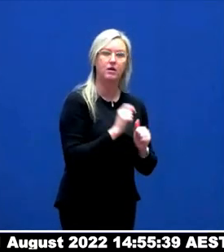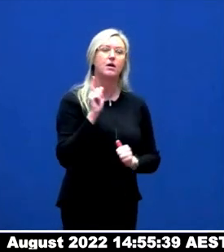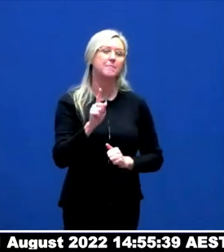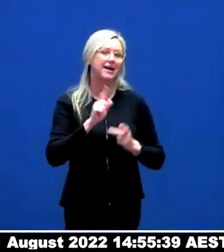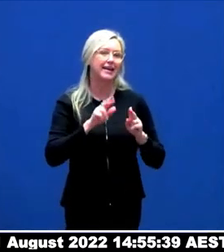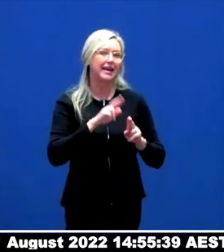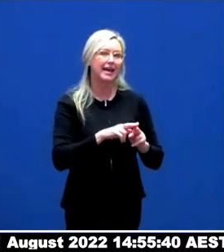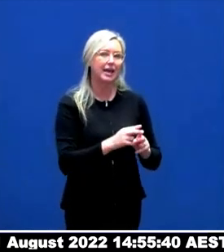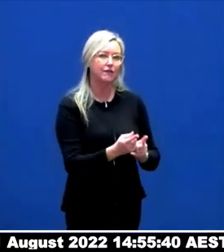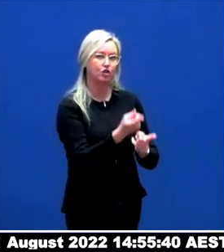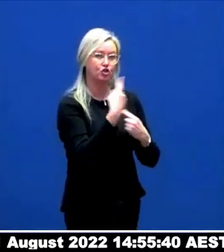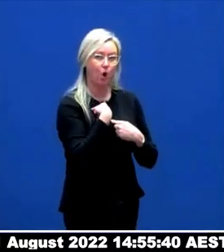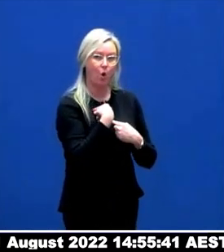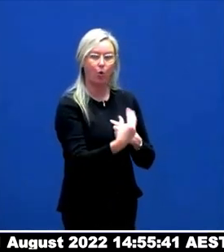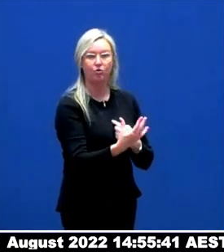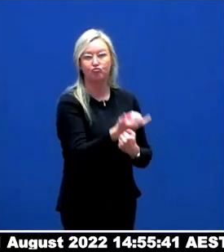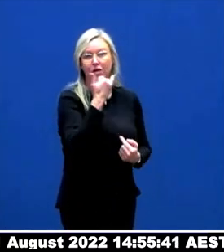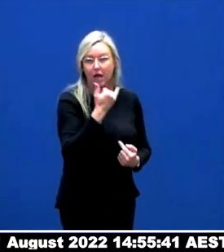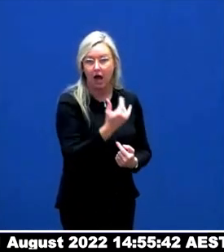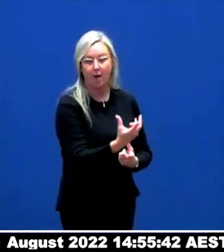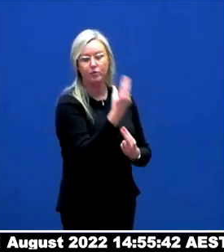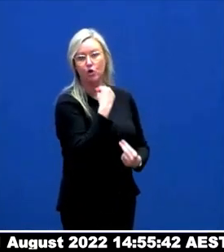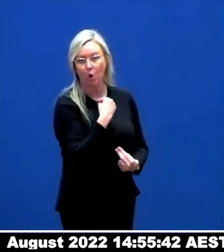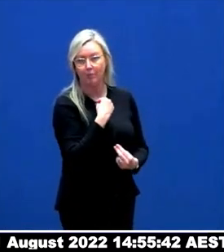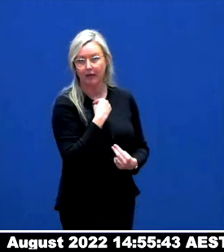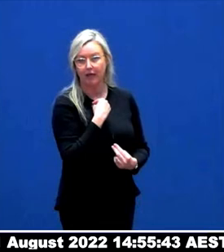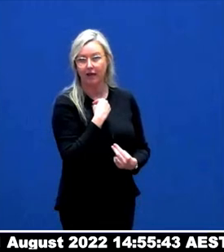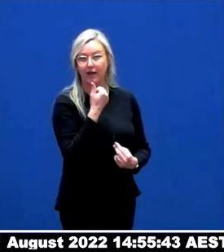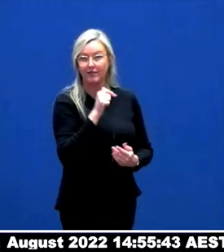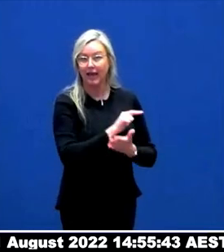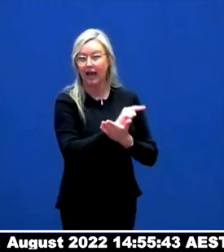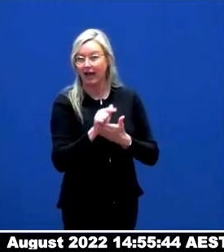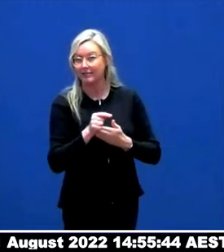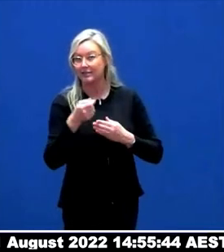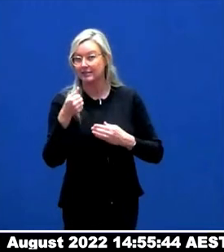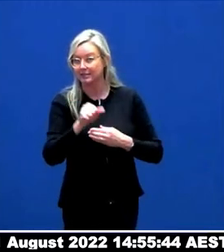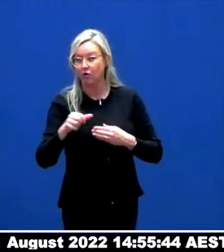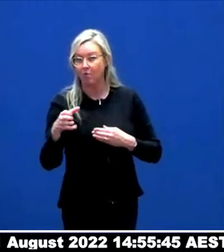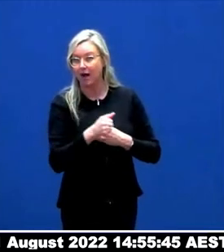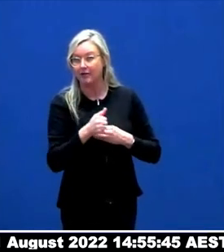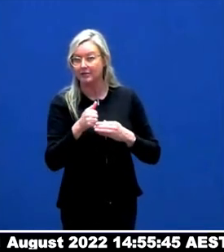need to send in the evidence package that supports that access request, isn't it? It's not all done on the phone?